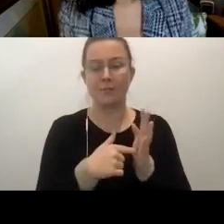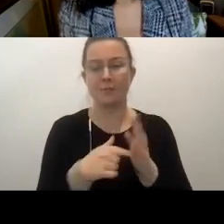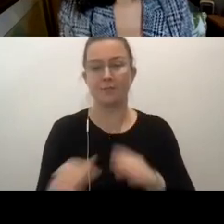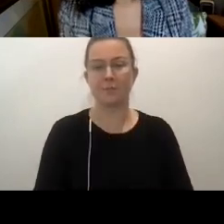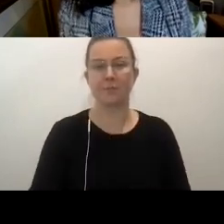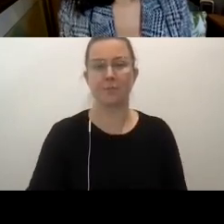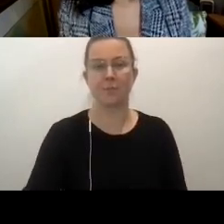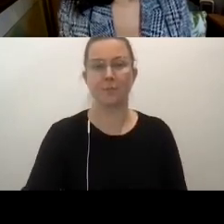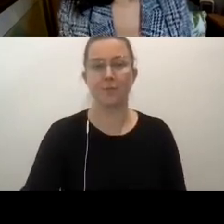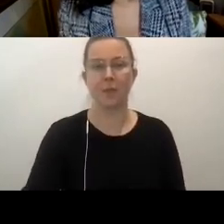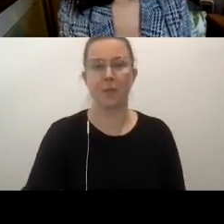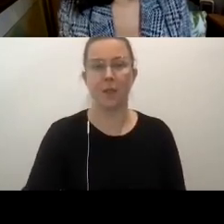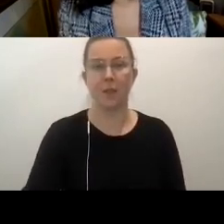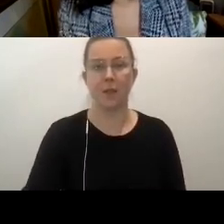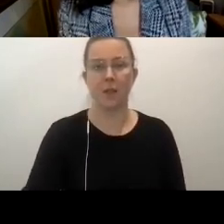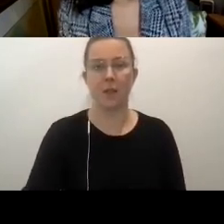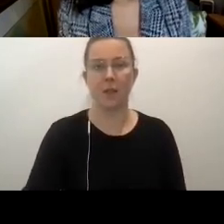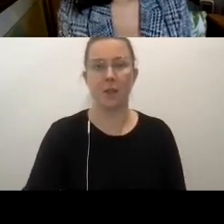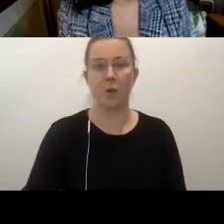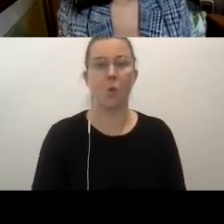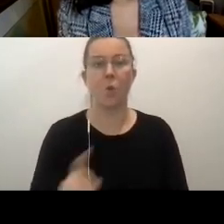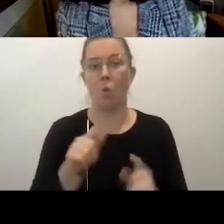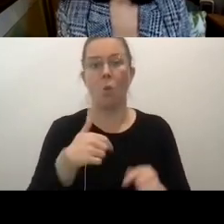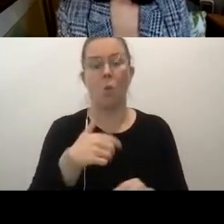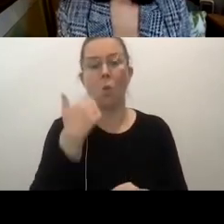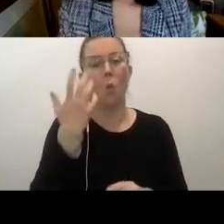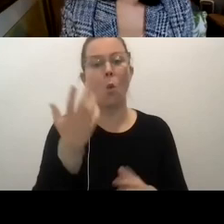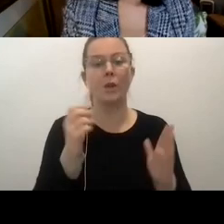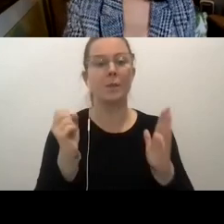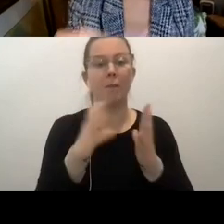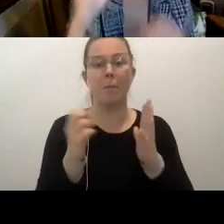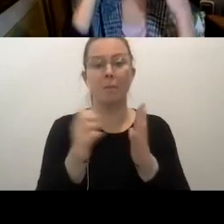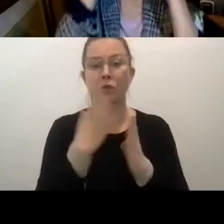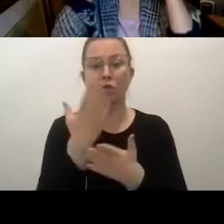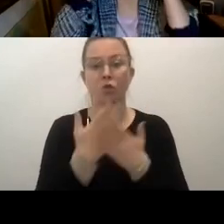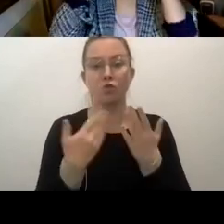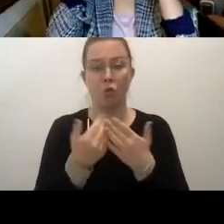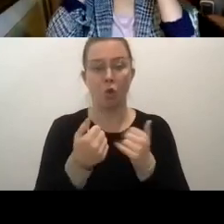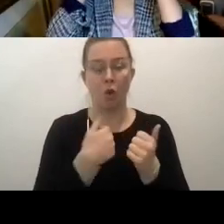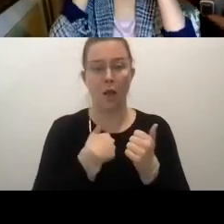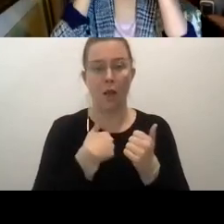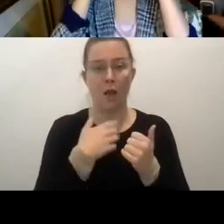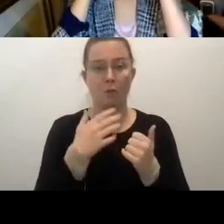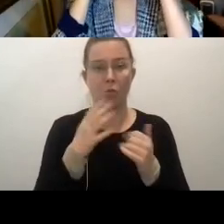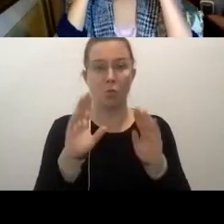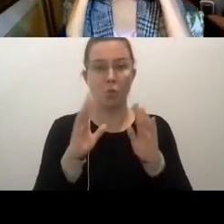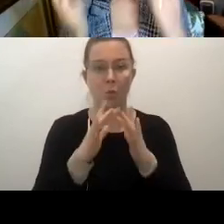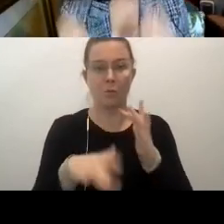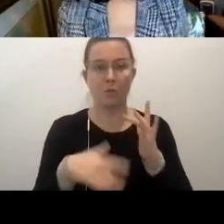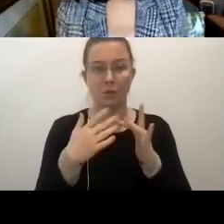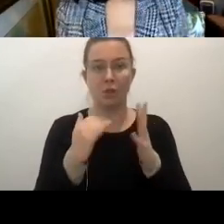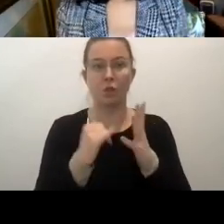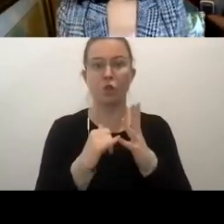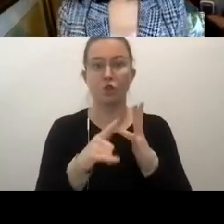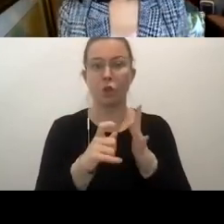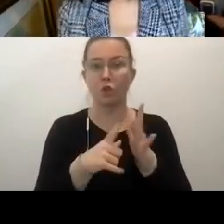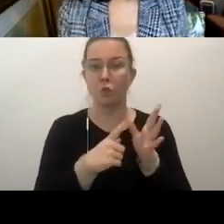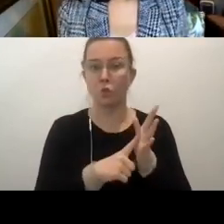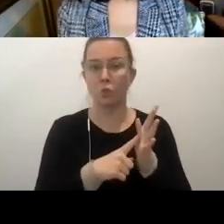to share your story. We're always publishing stories on our website and our socials so, oh, hold on.